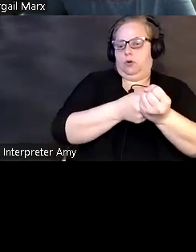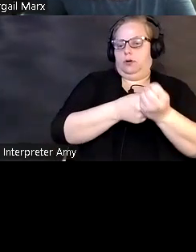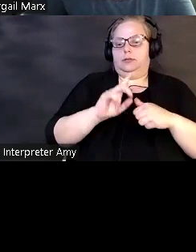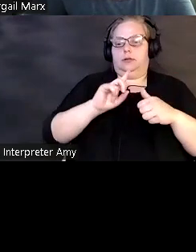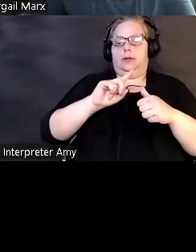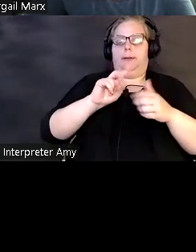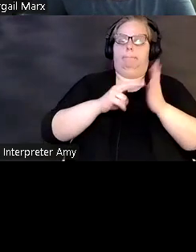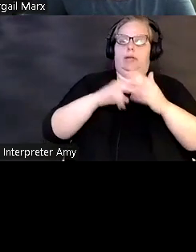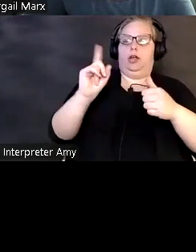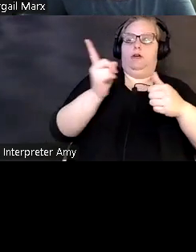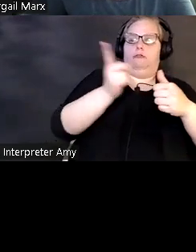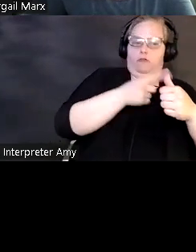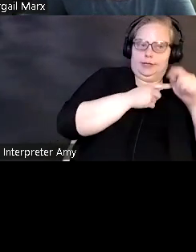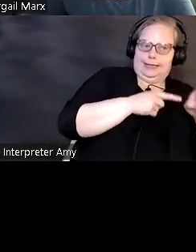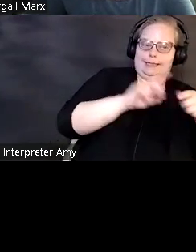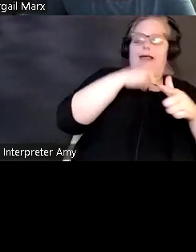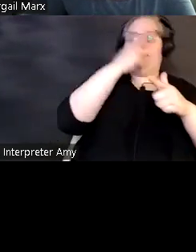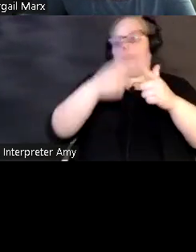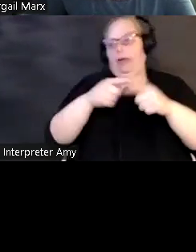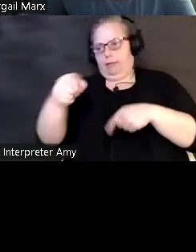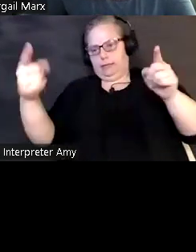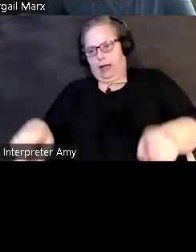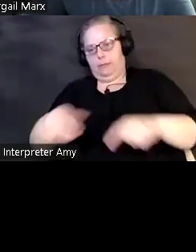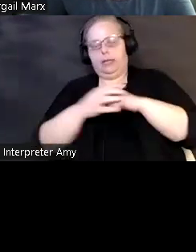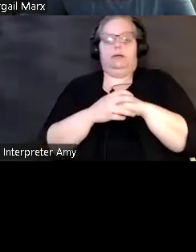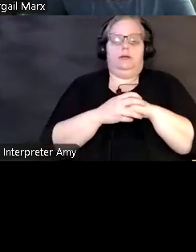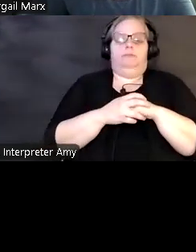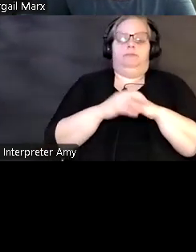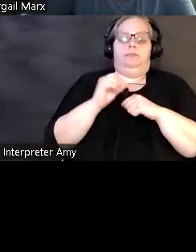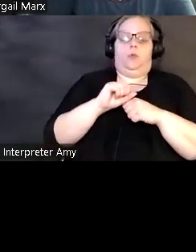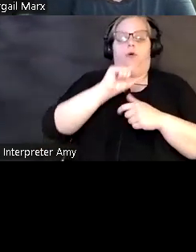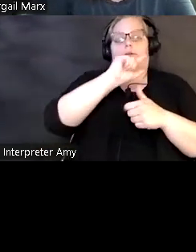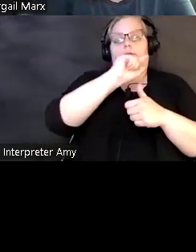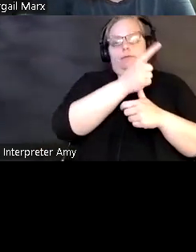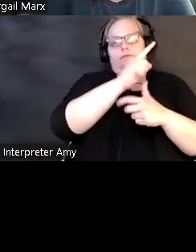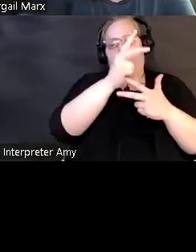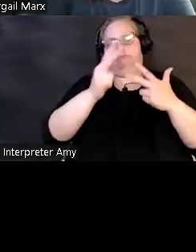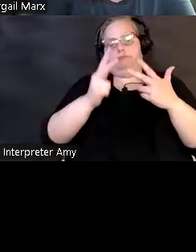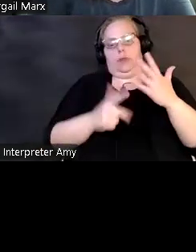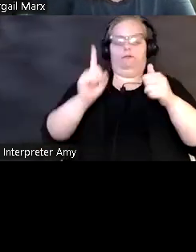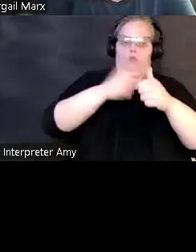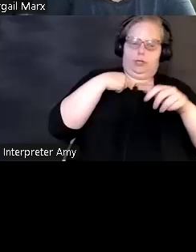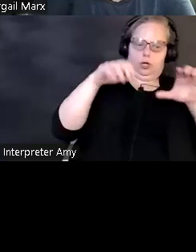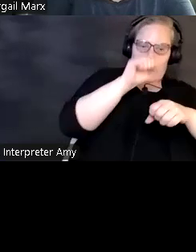So you can see that on the lower images. So first I do my work, then I can play.